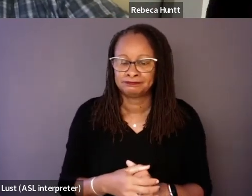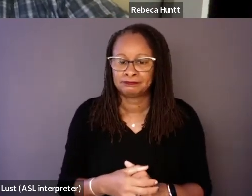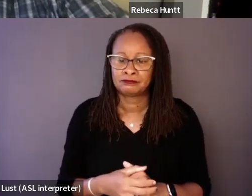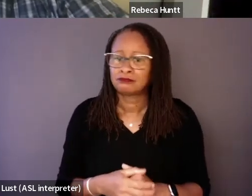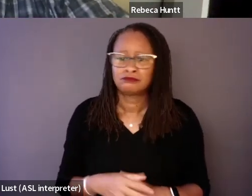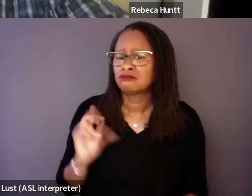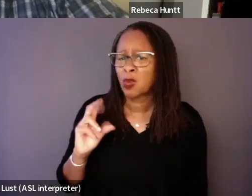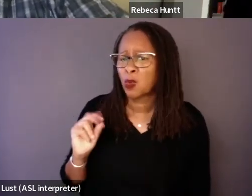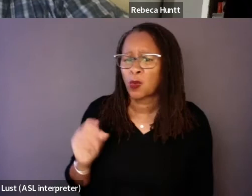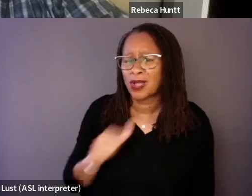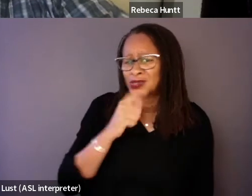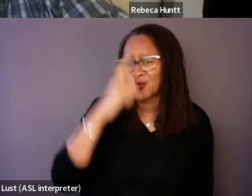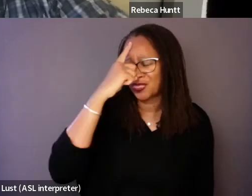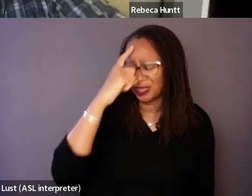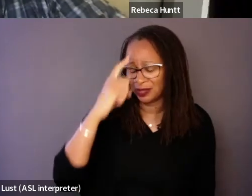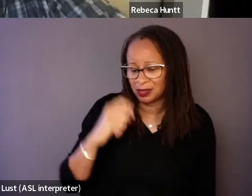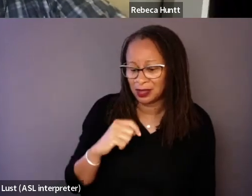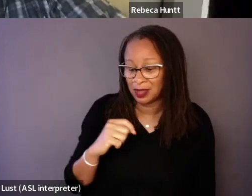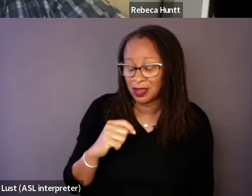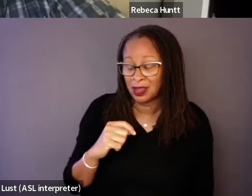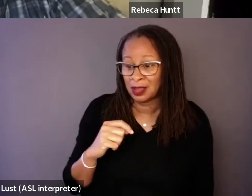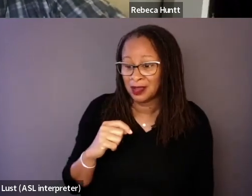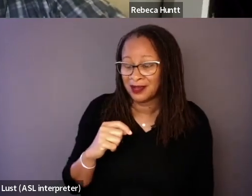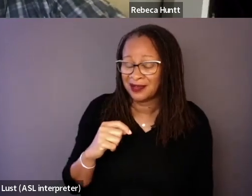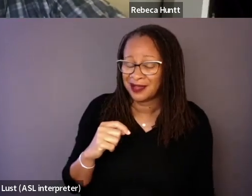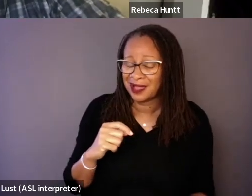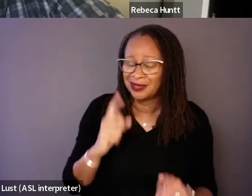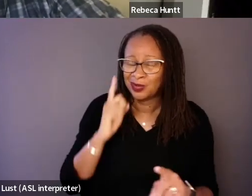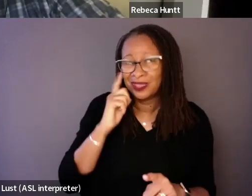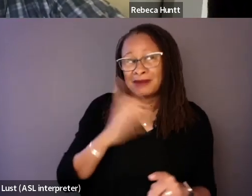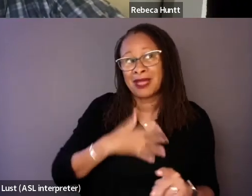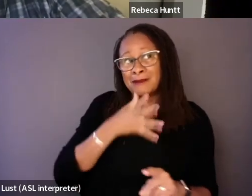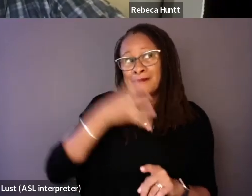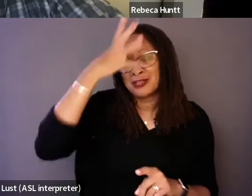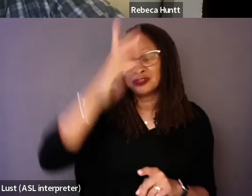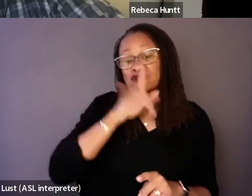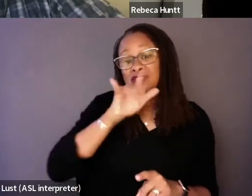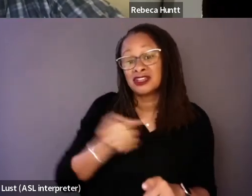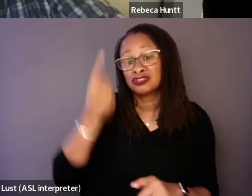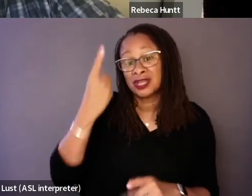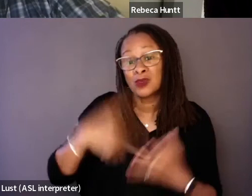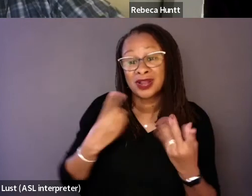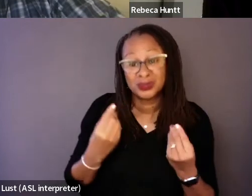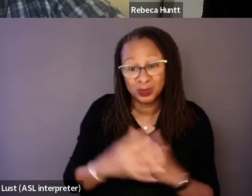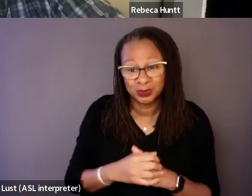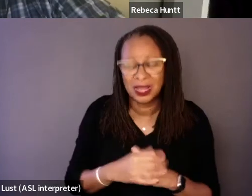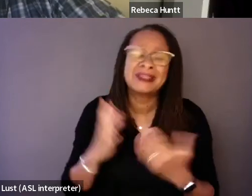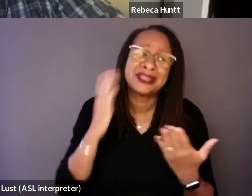Like I know they know now that I make movies, but they don't really understand to the extent that I would think.